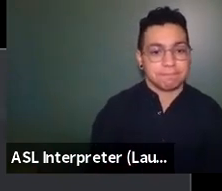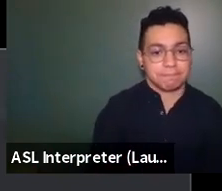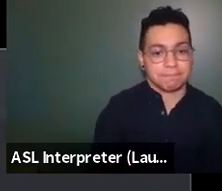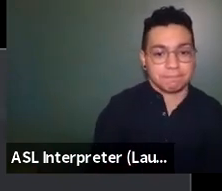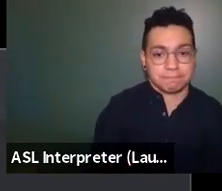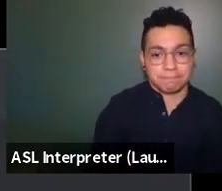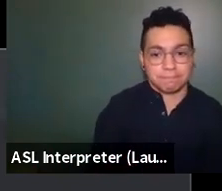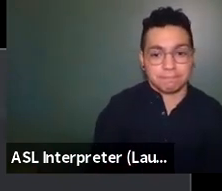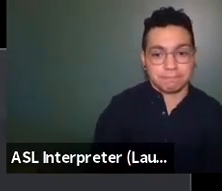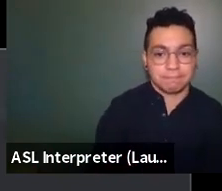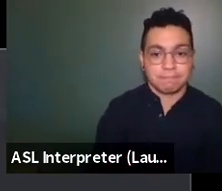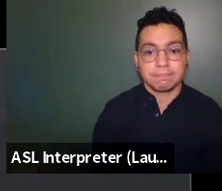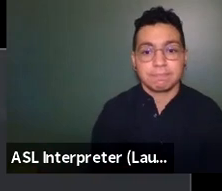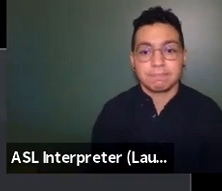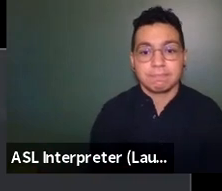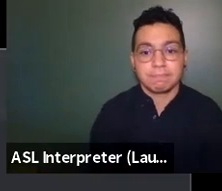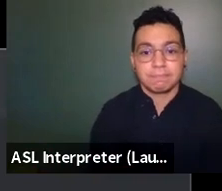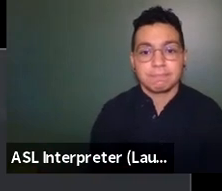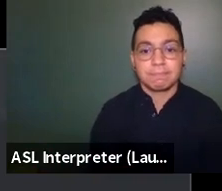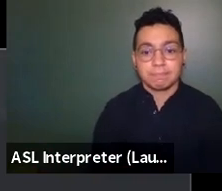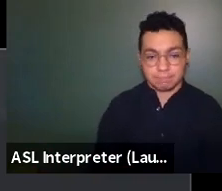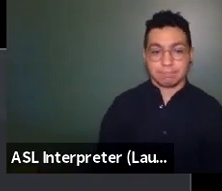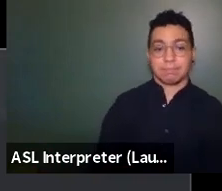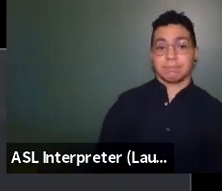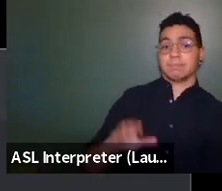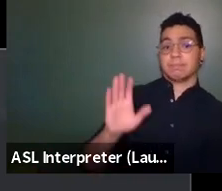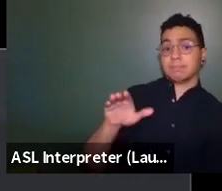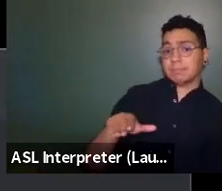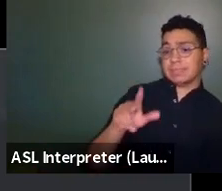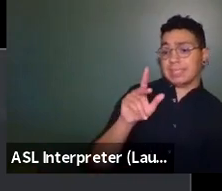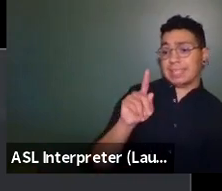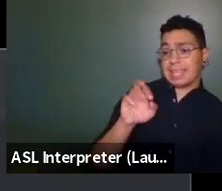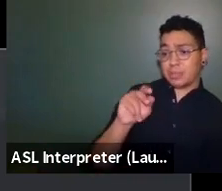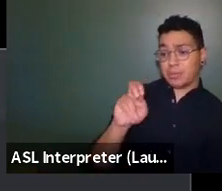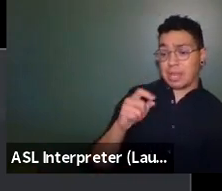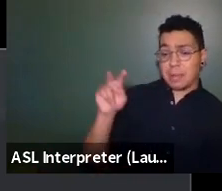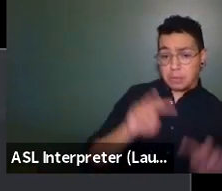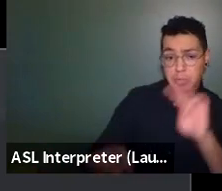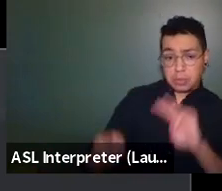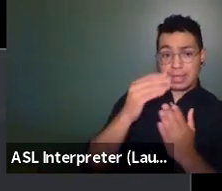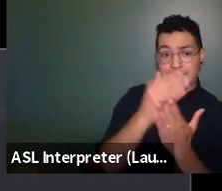ESD 101 - Jeff Crawford: Katherine, I'm looking at my explore list tonight that we're inviting our participants to try accessing Google Classroom.